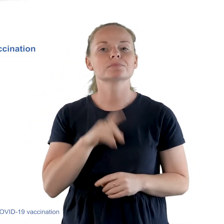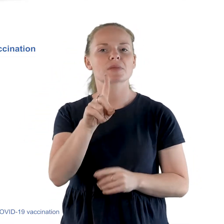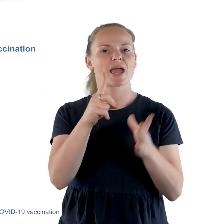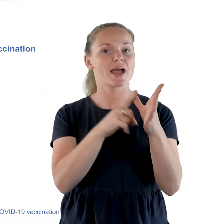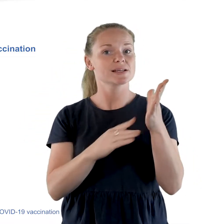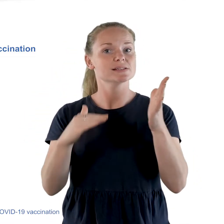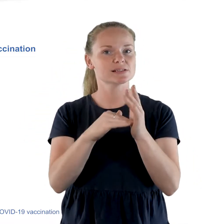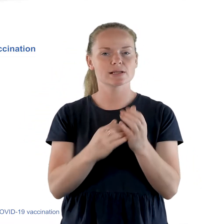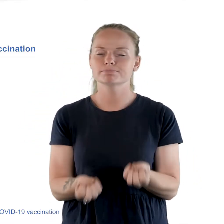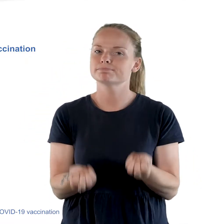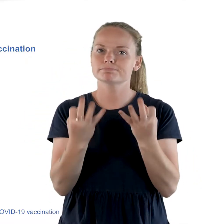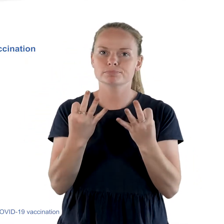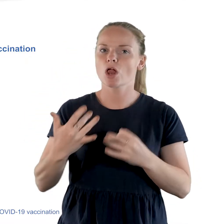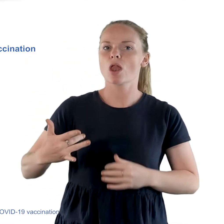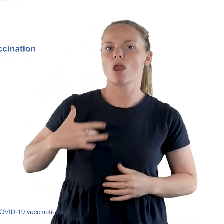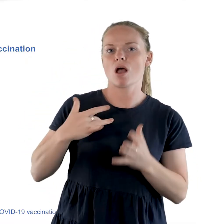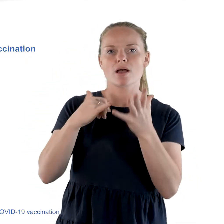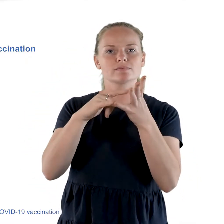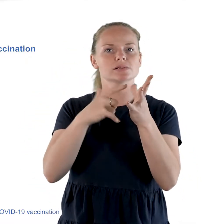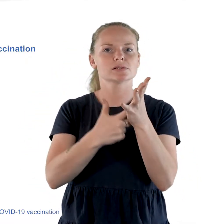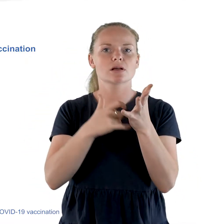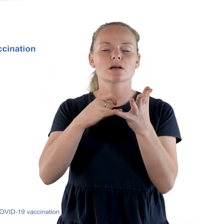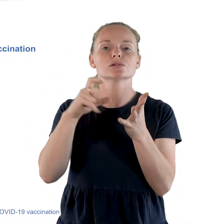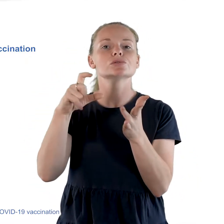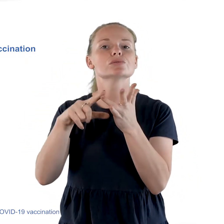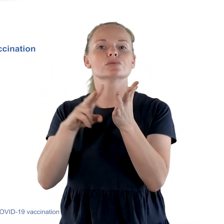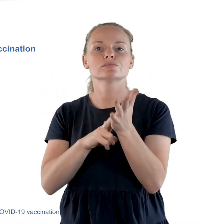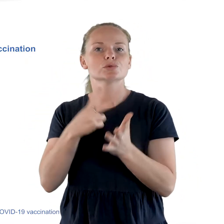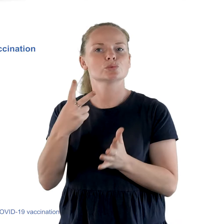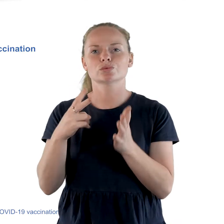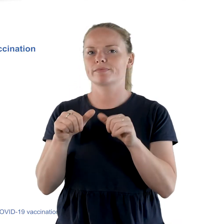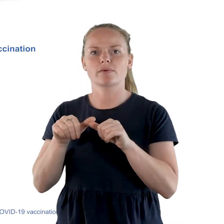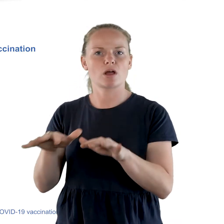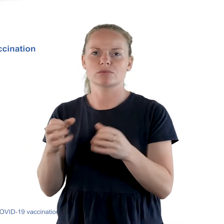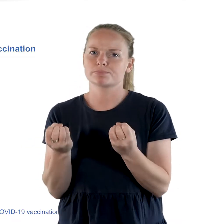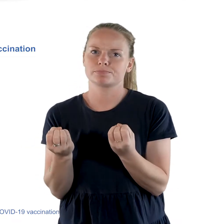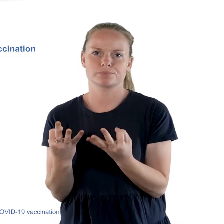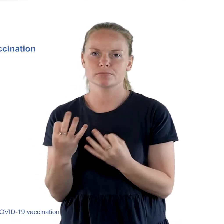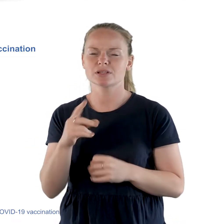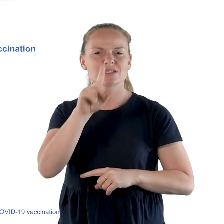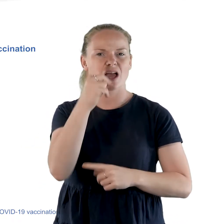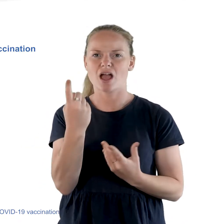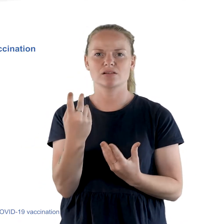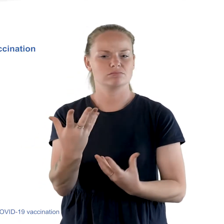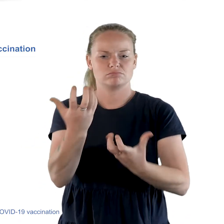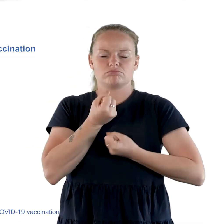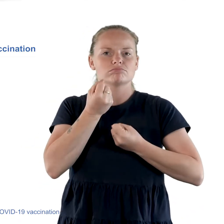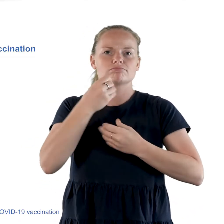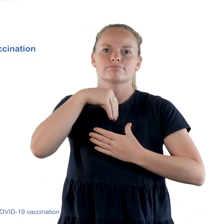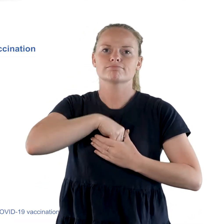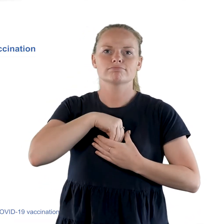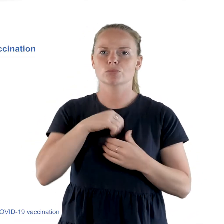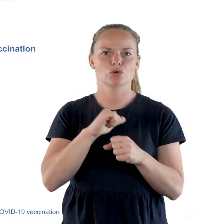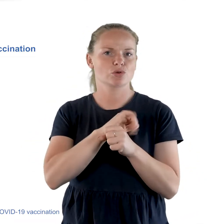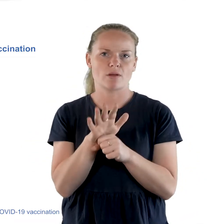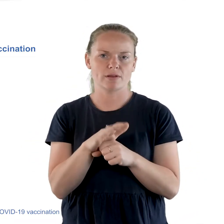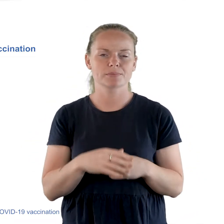However, AstraZeneca does not contain any live SARS-CoV-2 virus and cannot cause COVID-19.